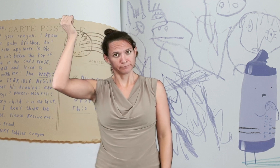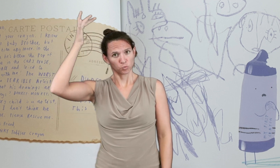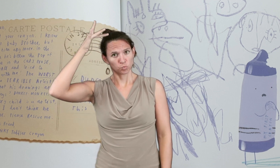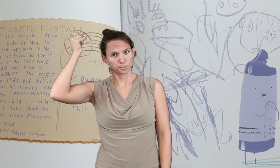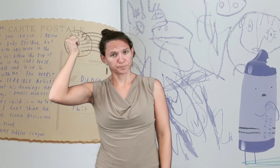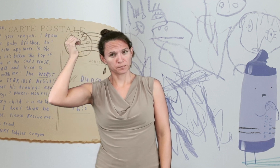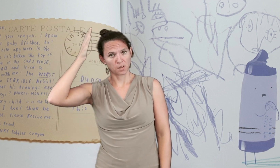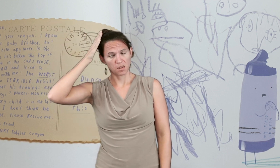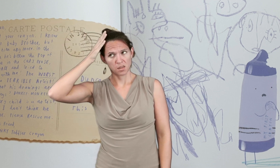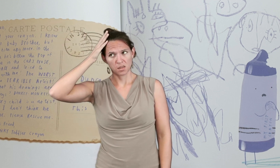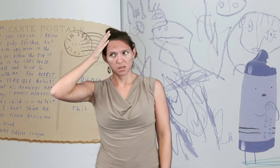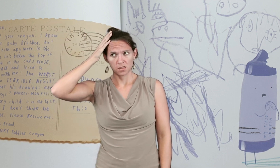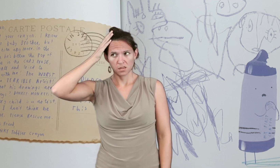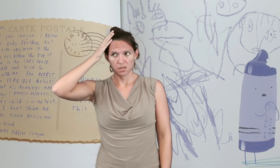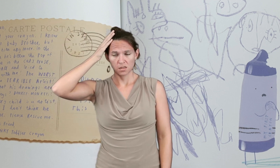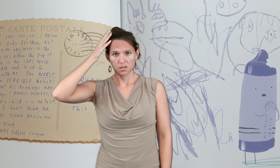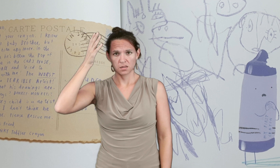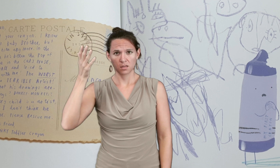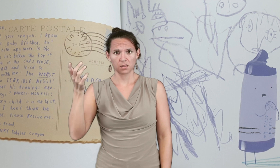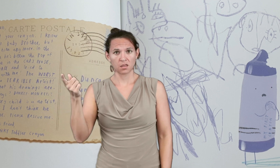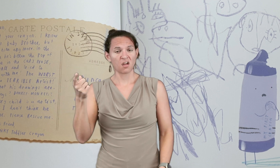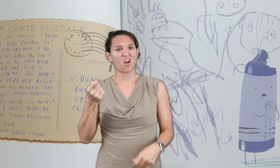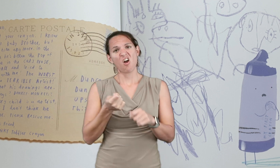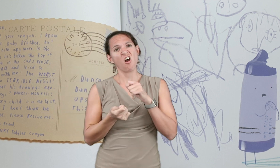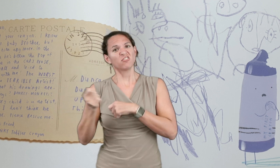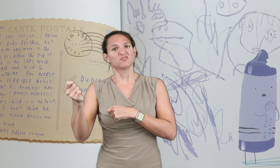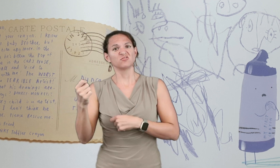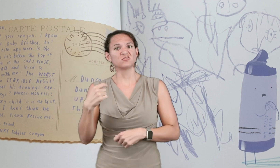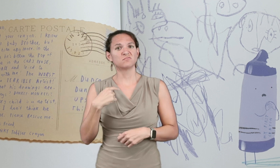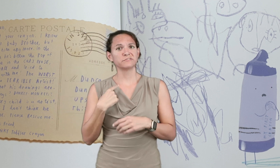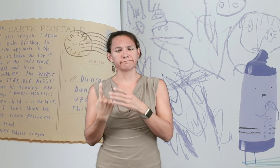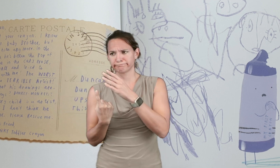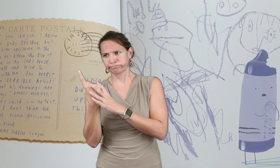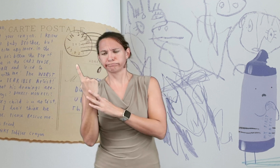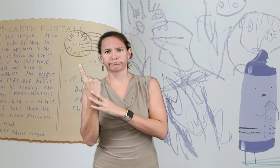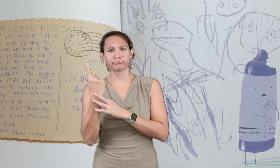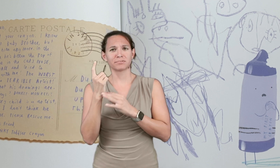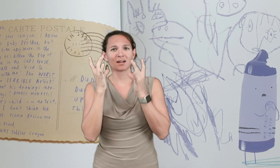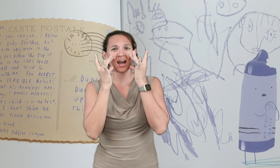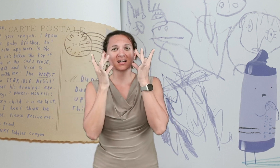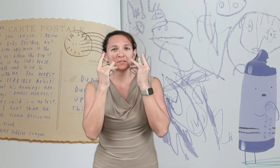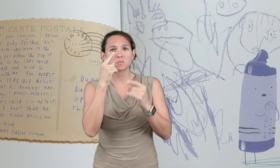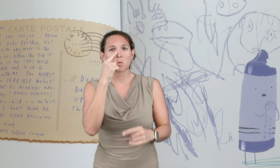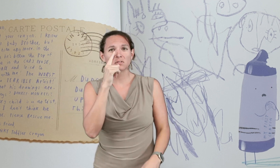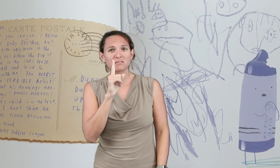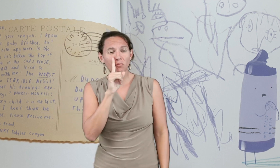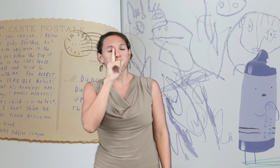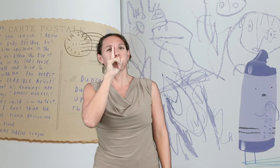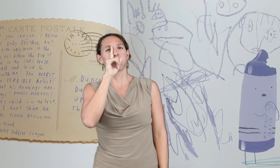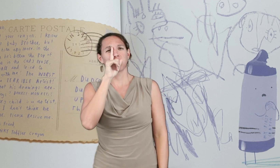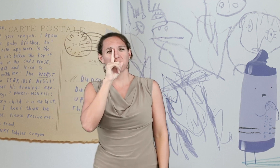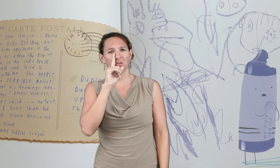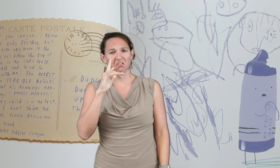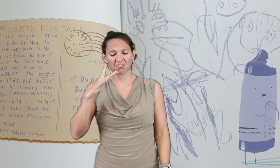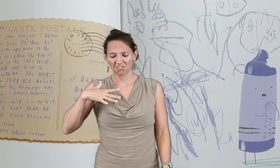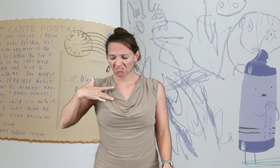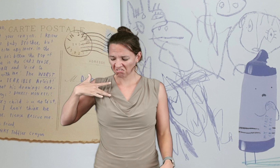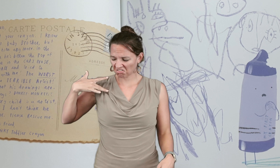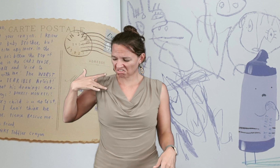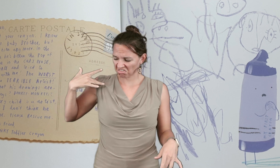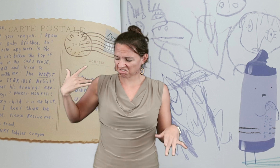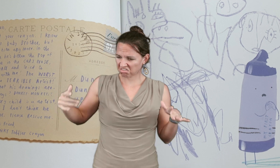Heʻs bitten the top of my head. I have no head. Put me in the catʻs nose.